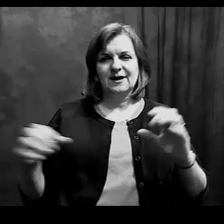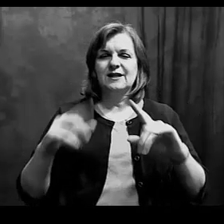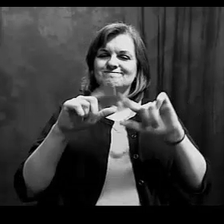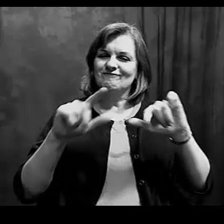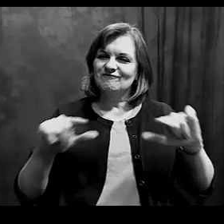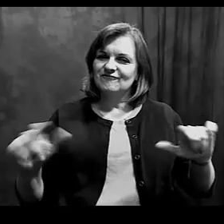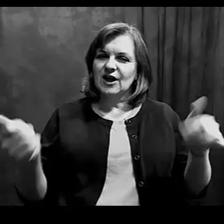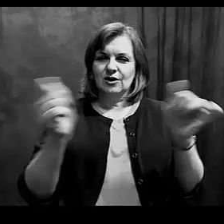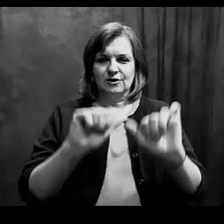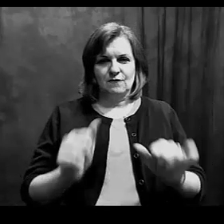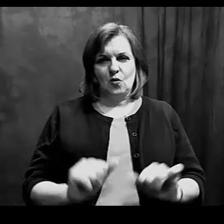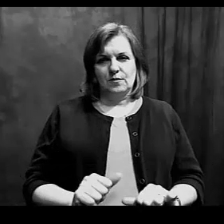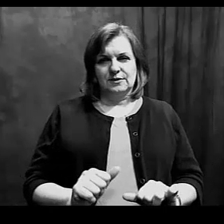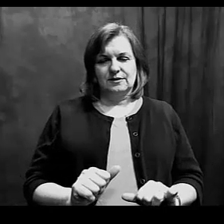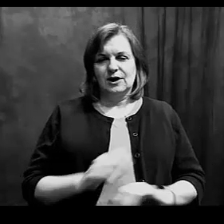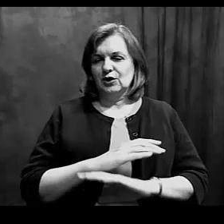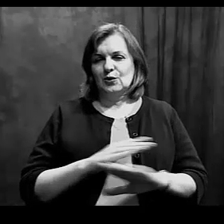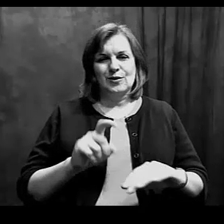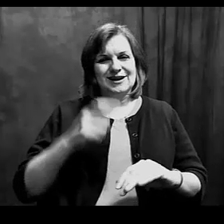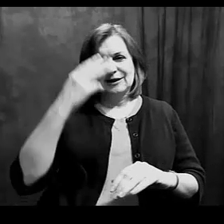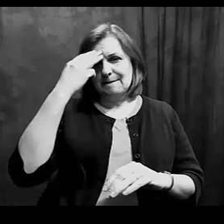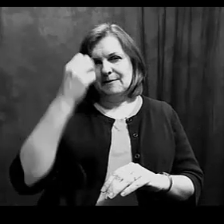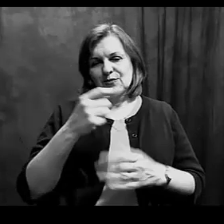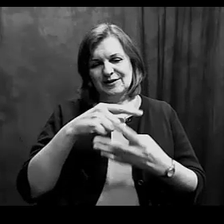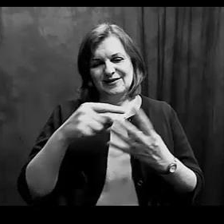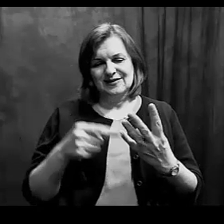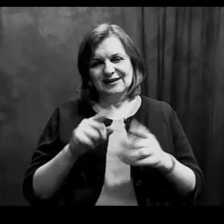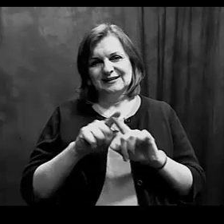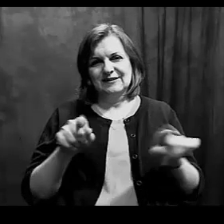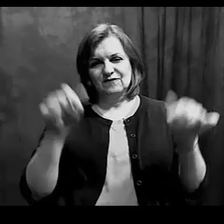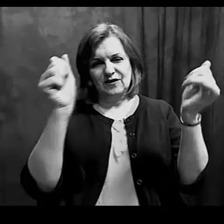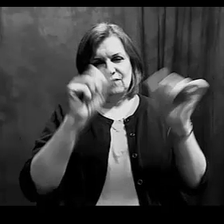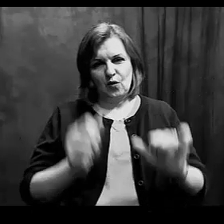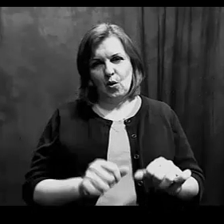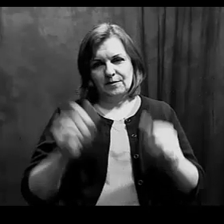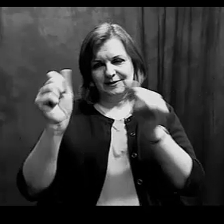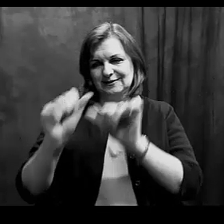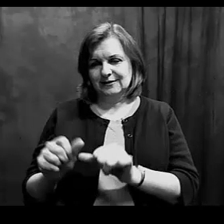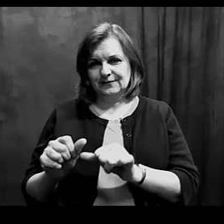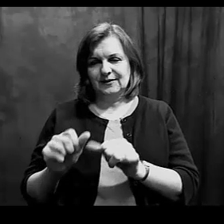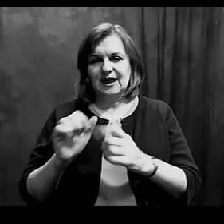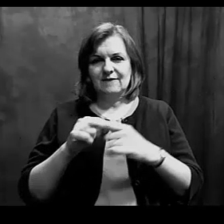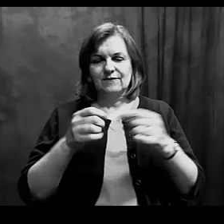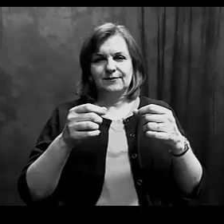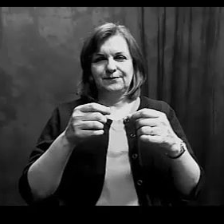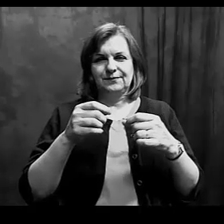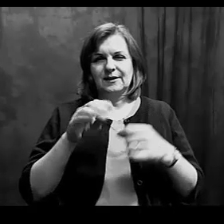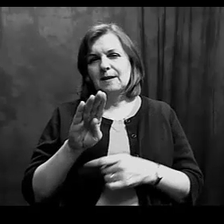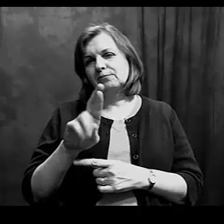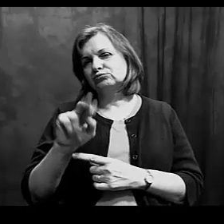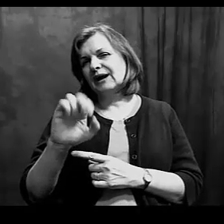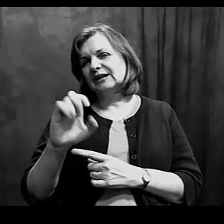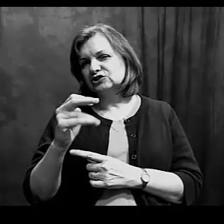and they come in all different forms again I'm not so concerned about you memorizing all of these different forms -- they come